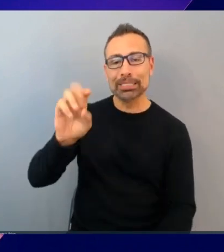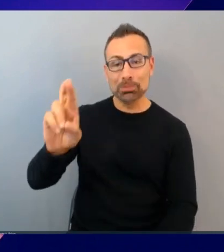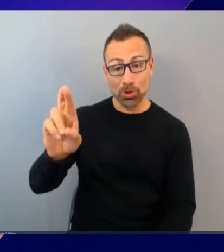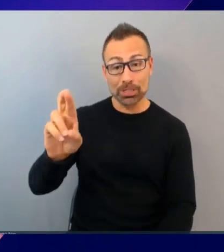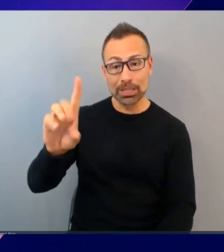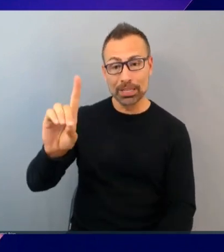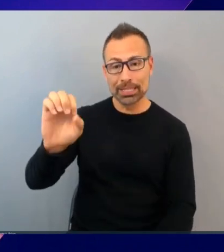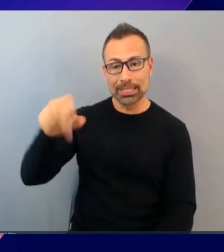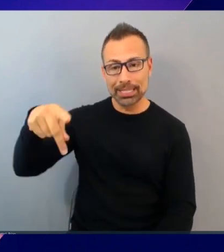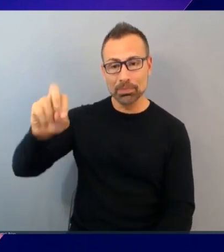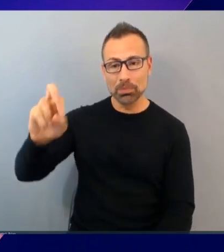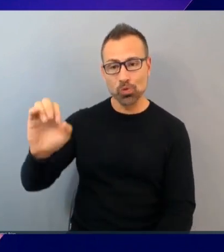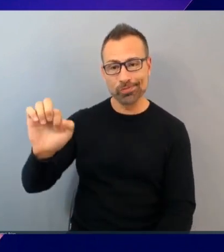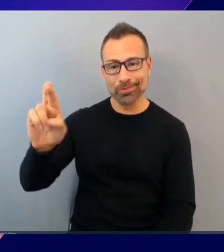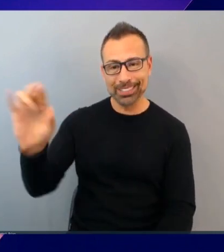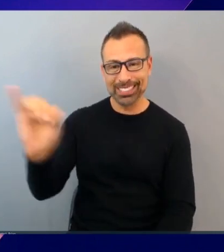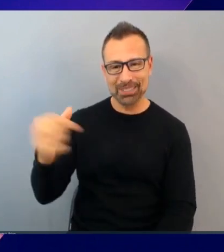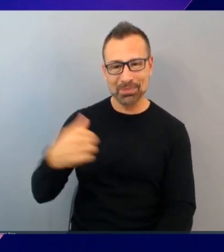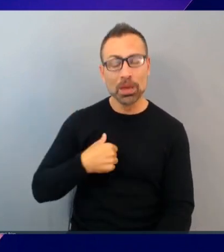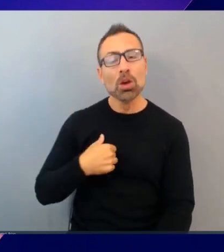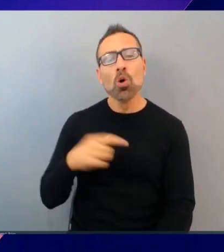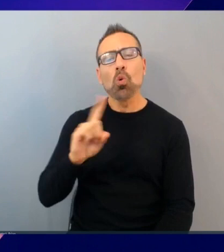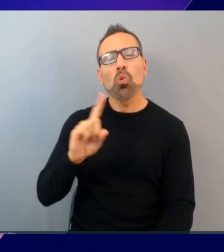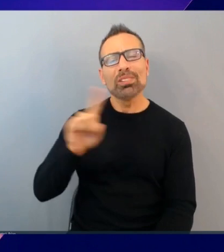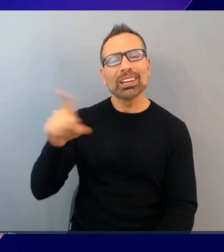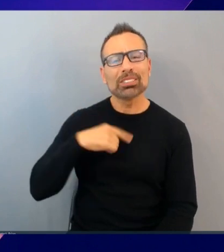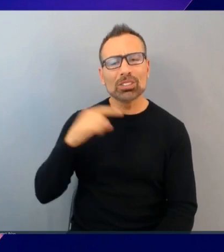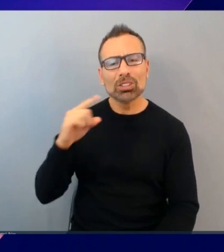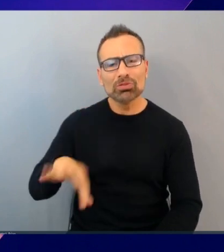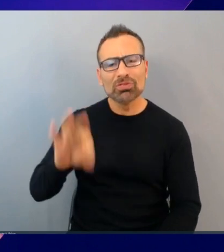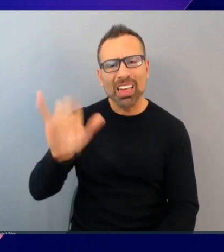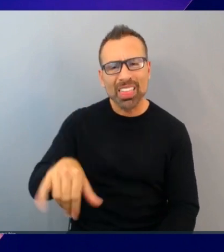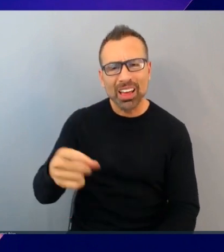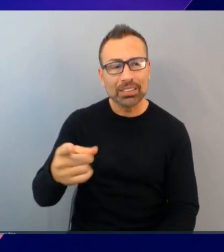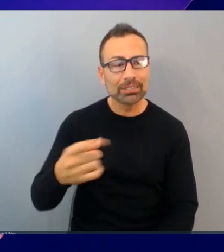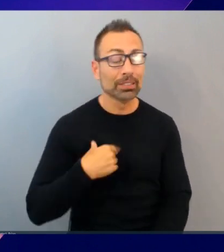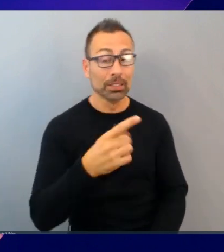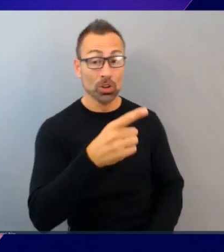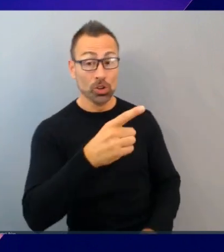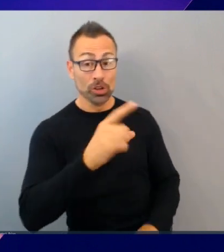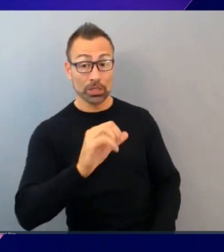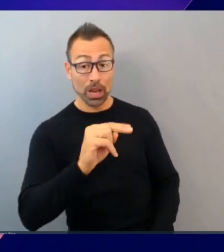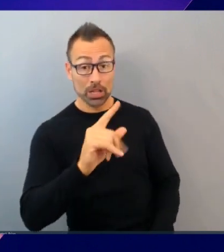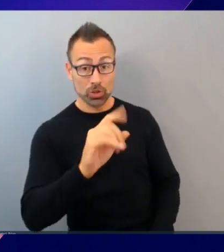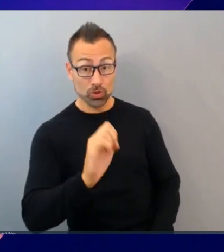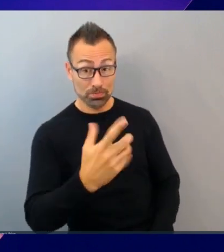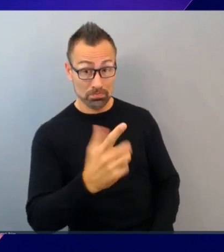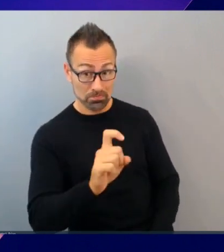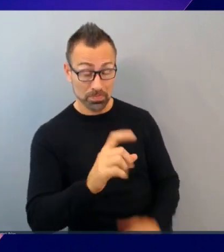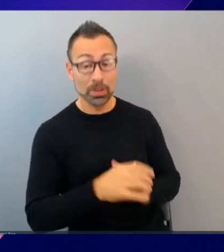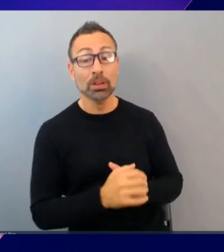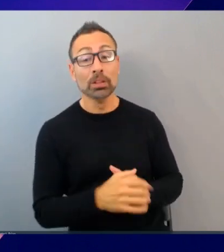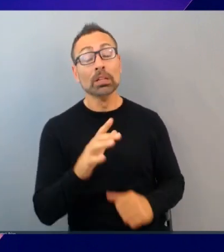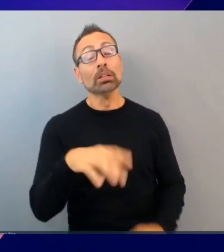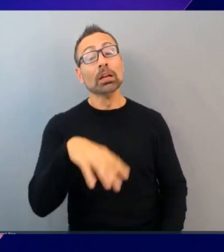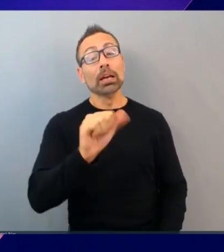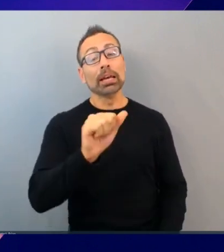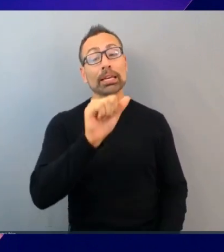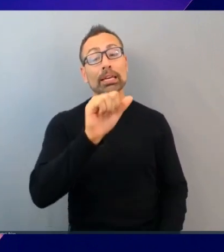And, where do they go to actually sign this up? You just go straight to the console? Yeah. Great question. So, awsdeepracerleague.com. Super easy to remember.